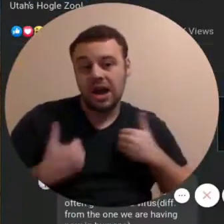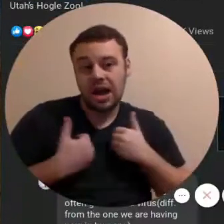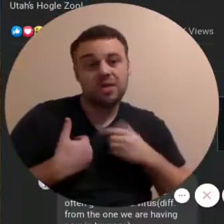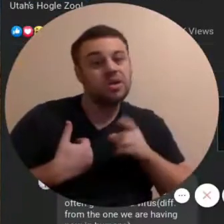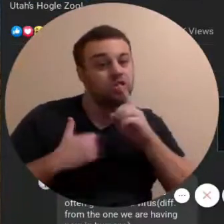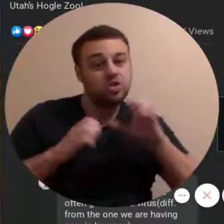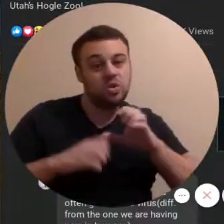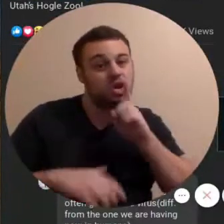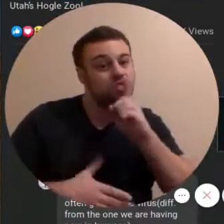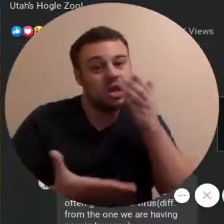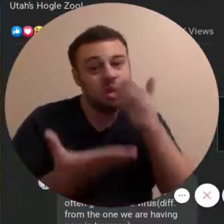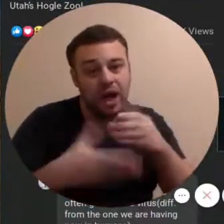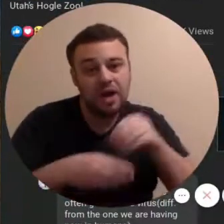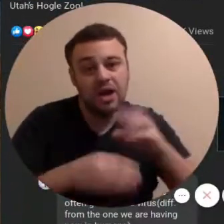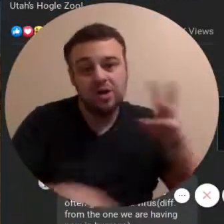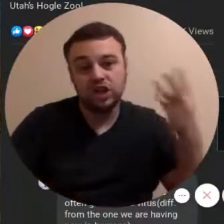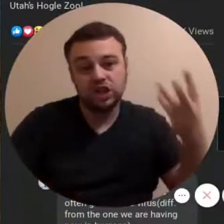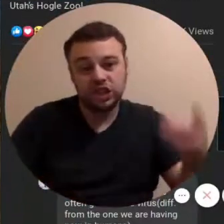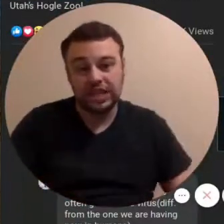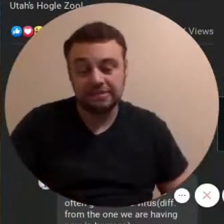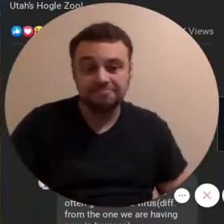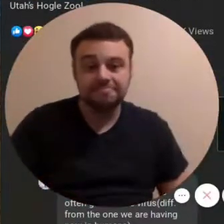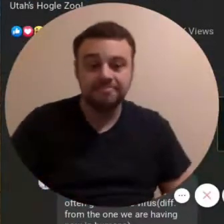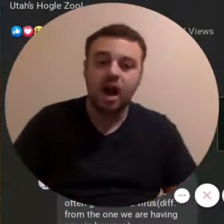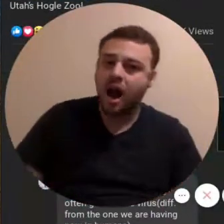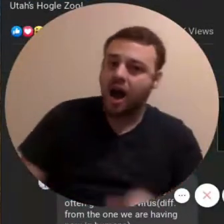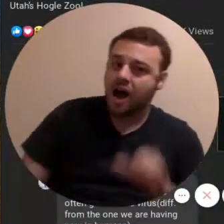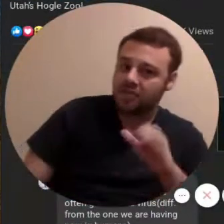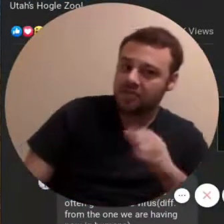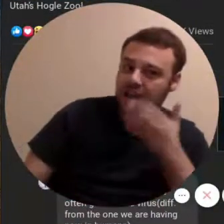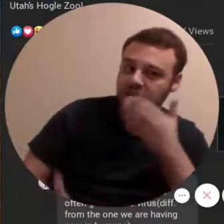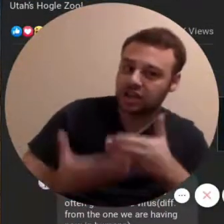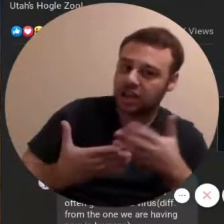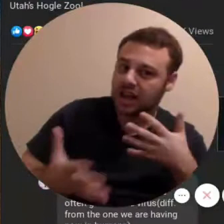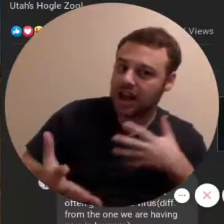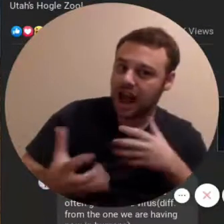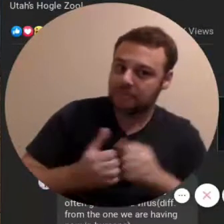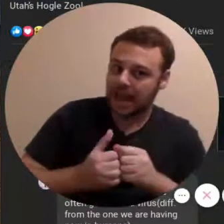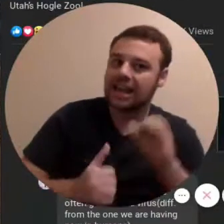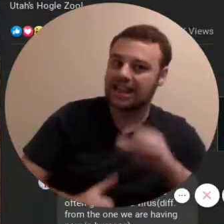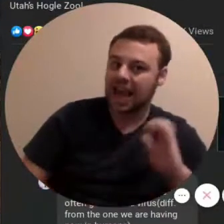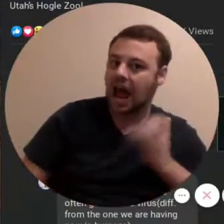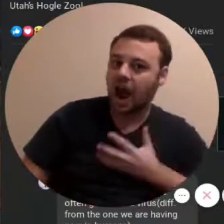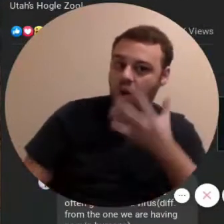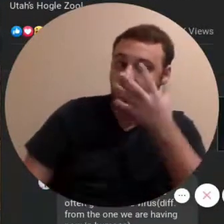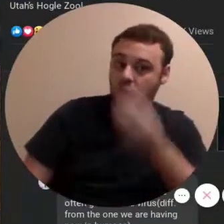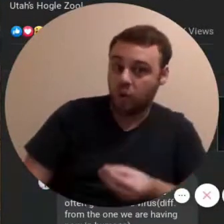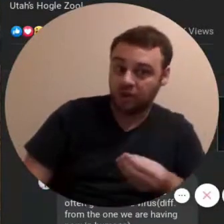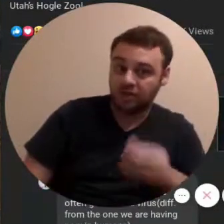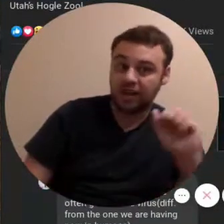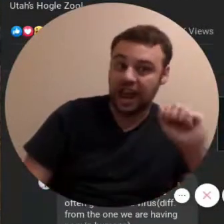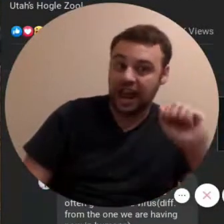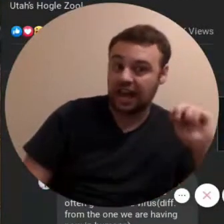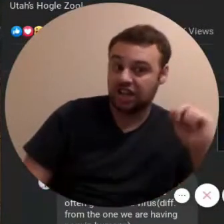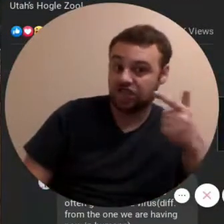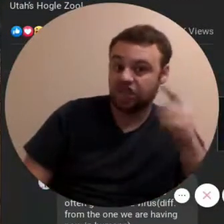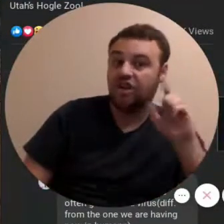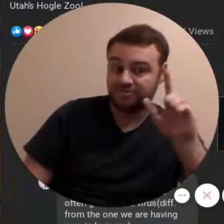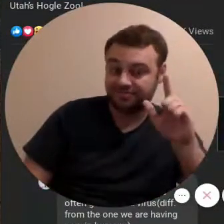Brad: That's a great update. For those of you remember Angel, our wolf, our last wolf- yes, she's doing great at a sanctuary in